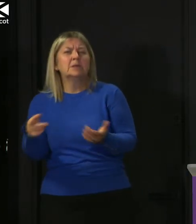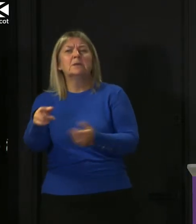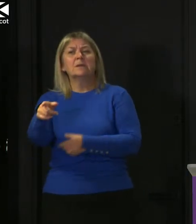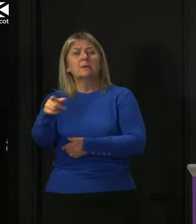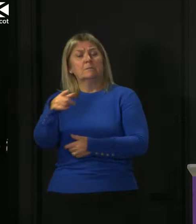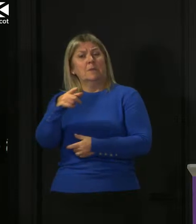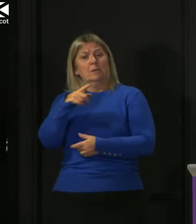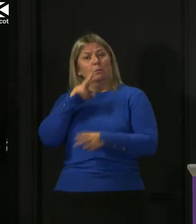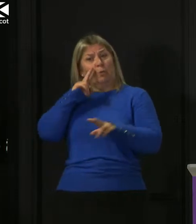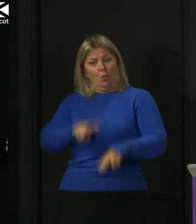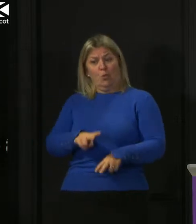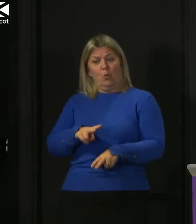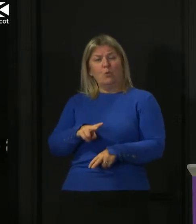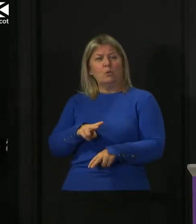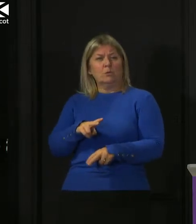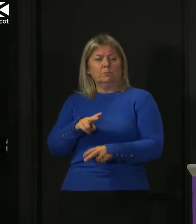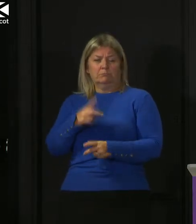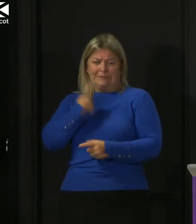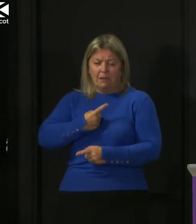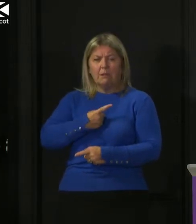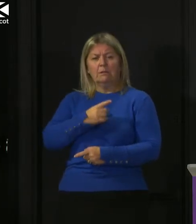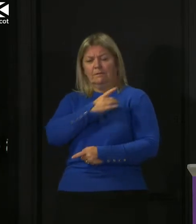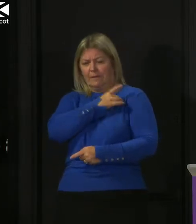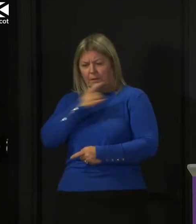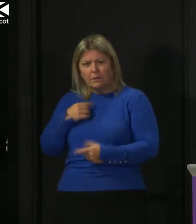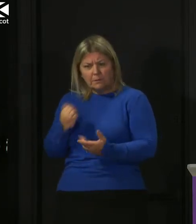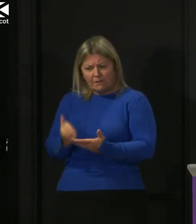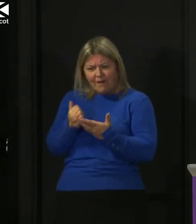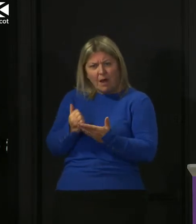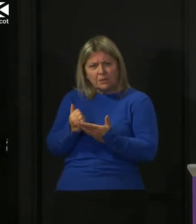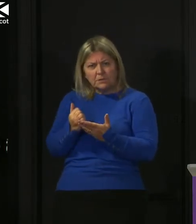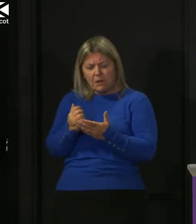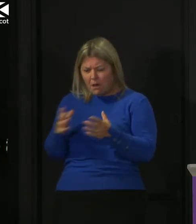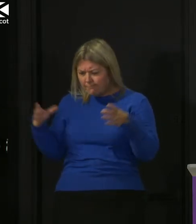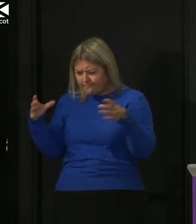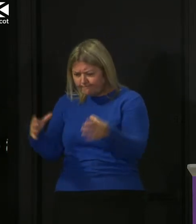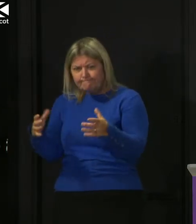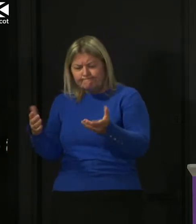will look at the current state of the epidemic. We will look at the geography of the spread,